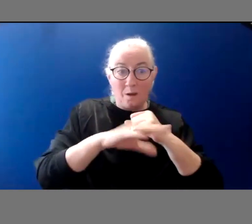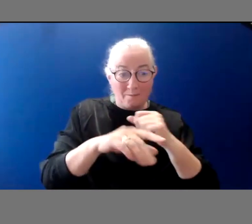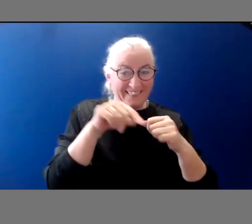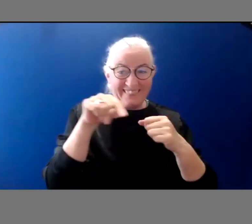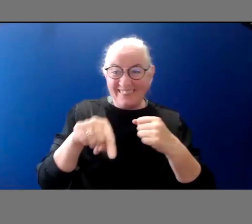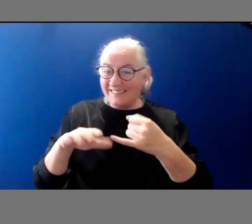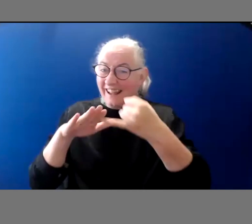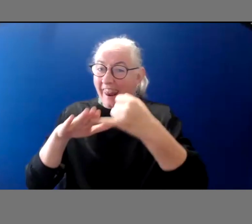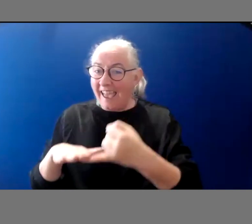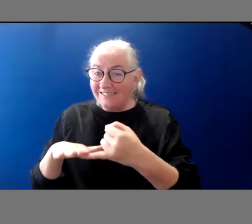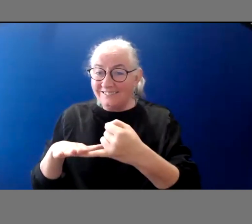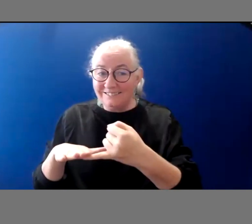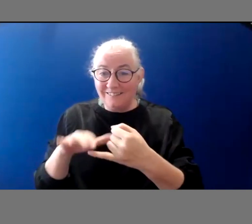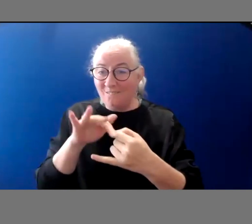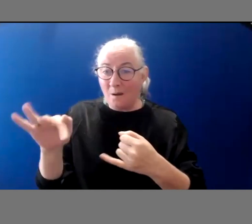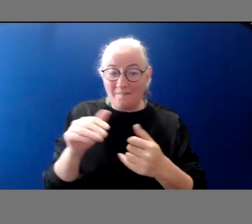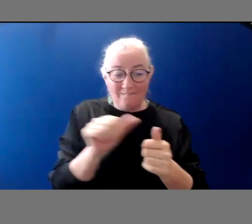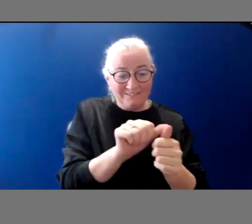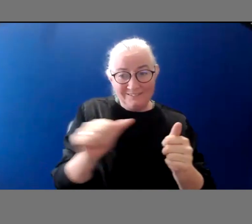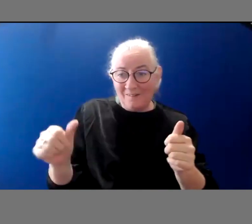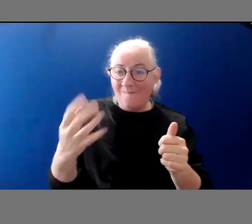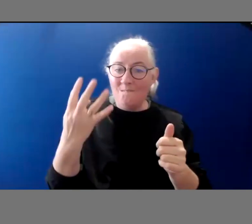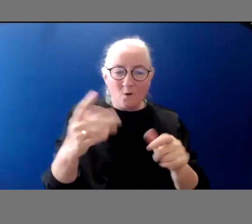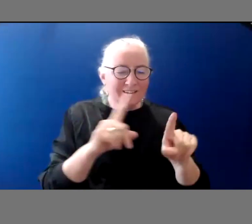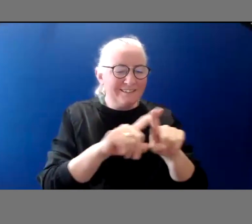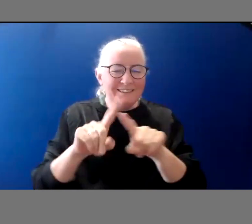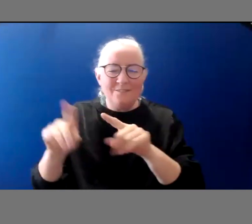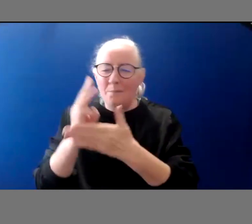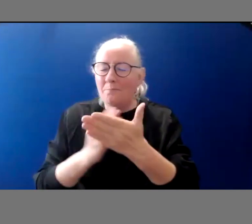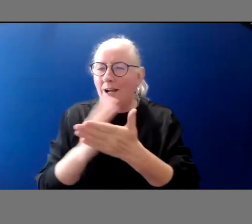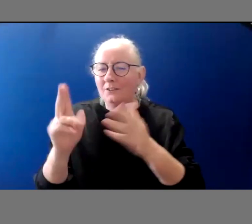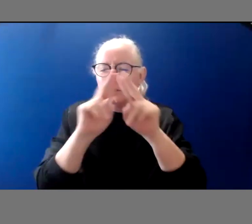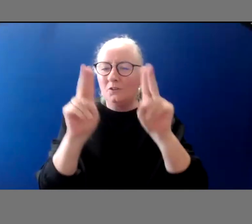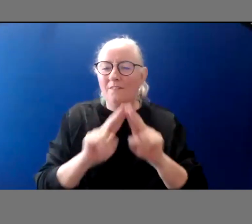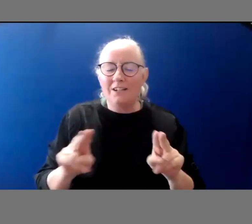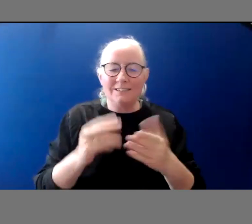a series of four webinars on different aspects of Universal Design in the built environment. We